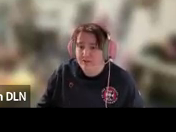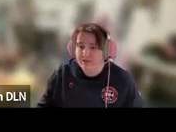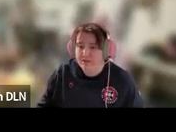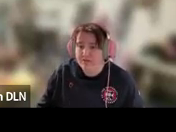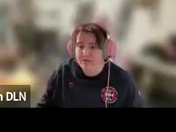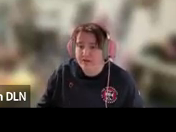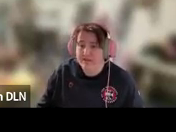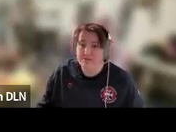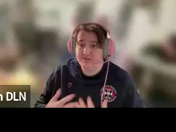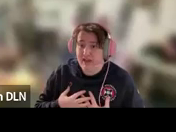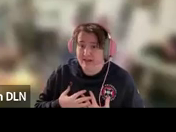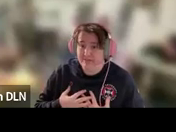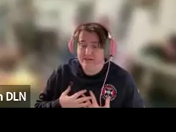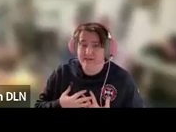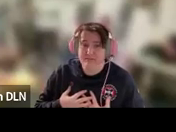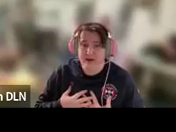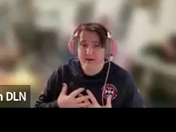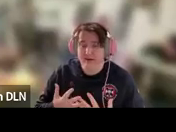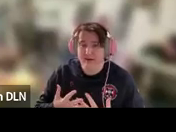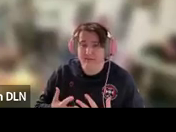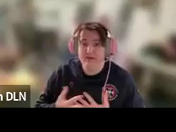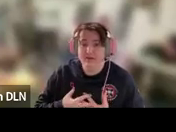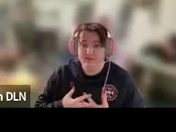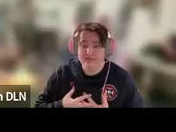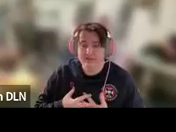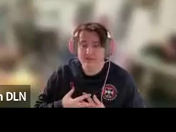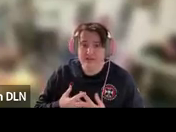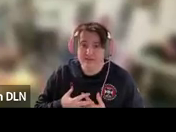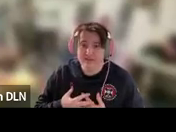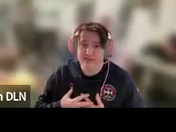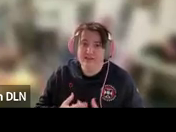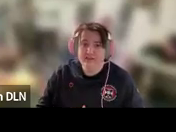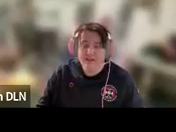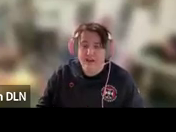found really useful, and this was flagged up to me by another disability advocate